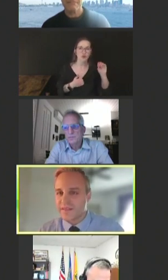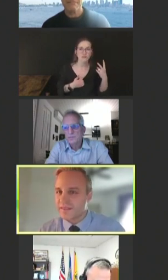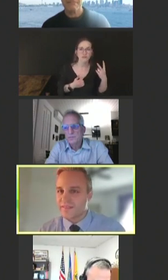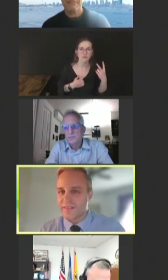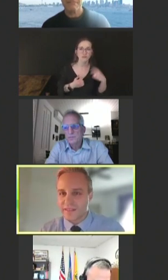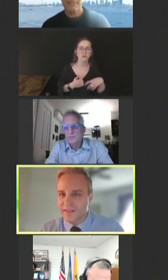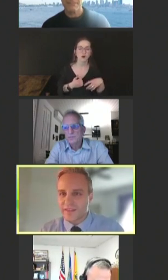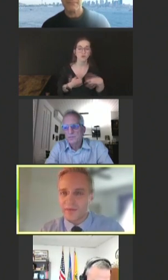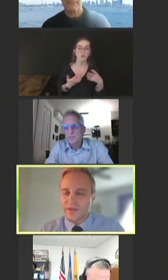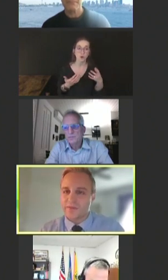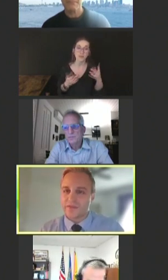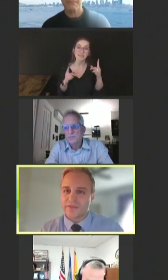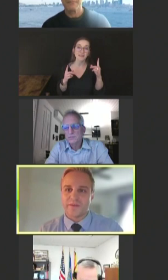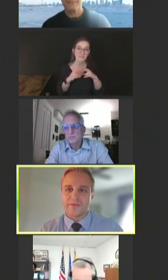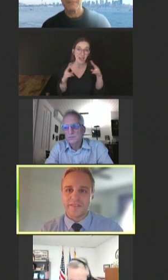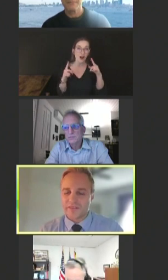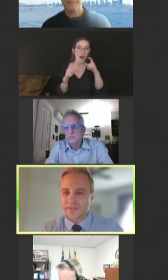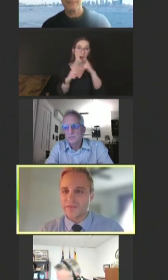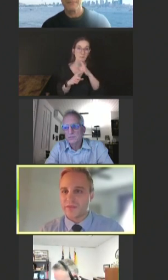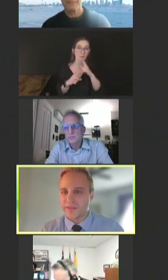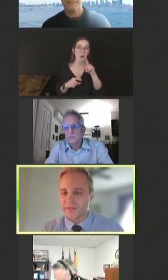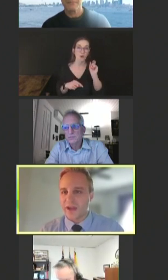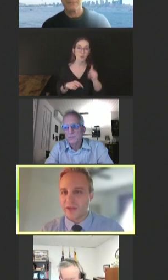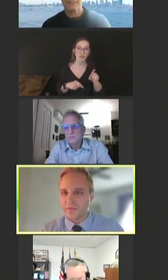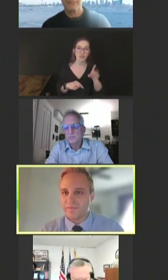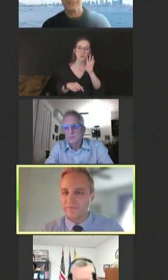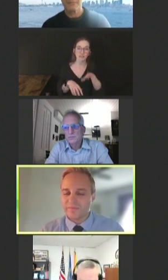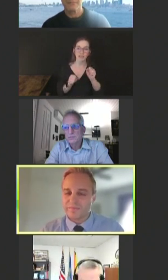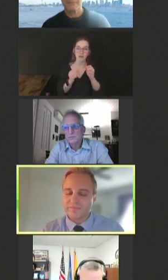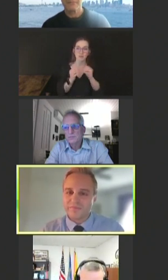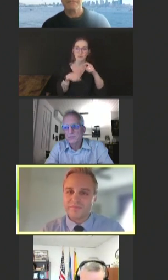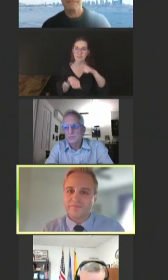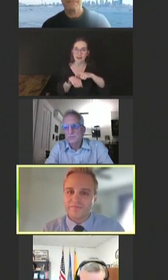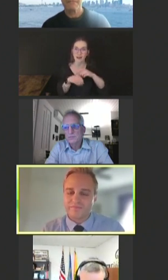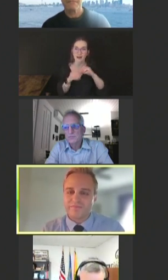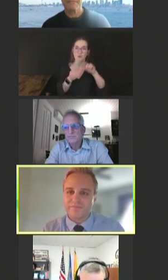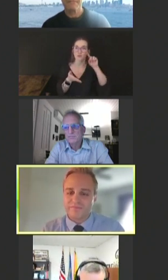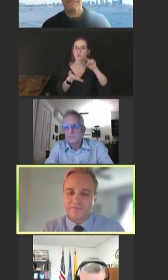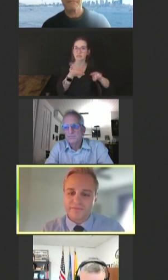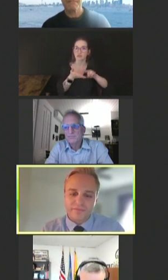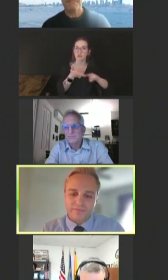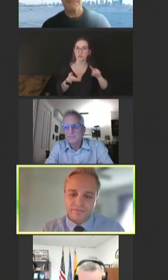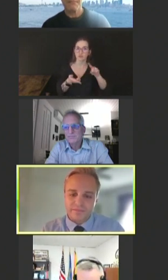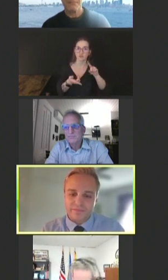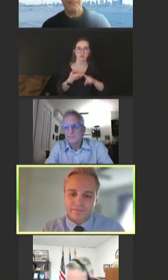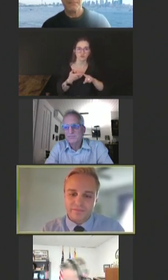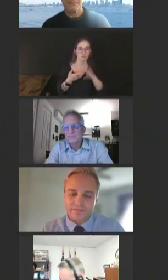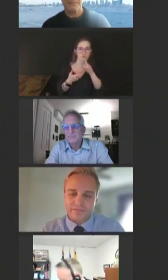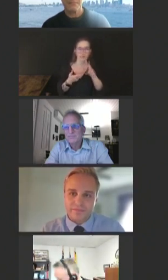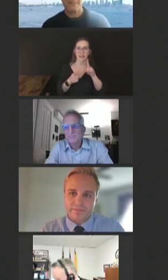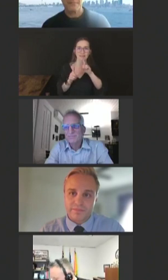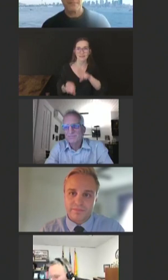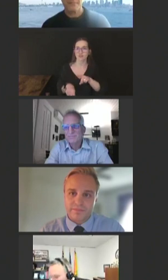think it's going to take quite a bit of time and research to really unravel. Robert Hopkins: Jeff Duscha.